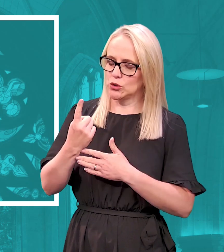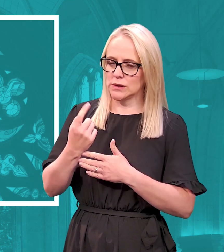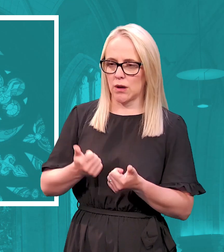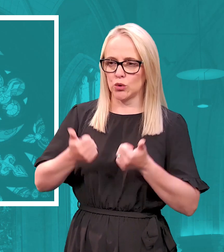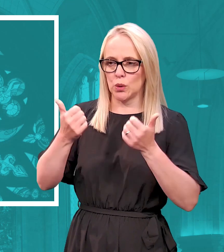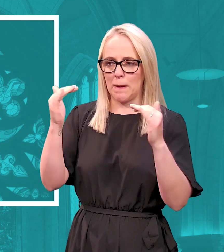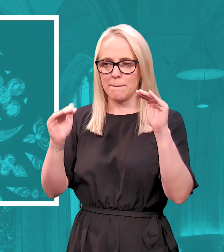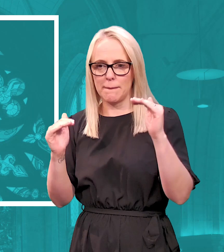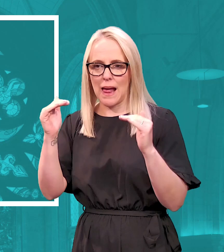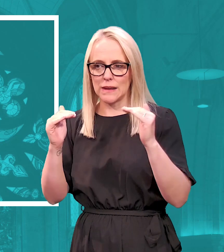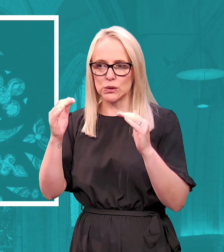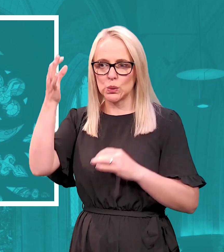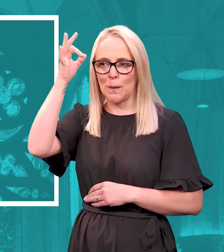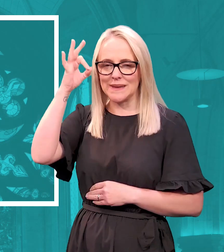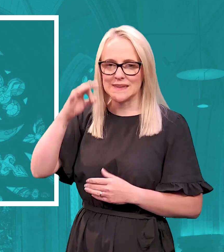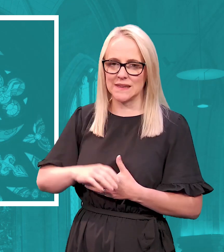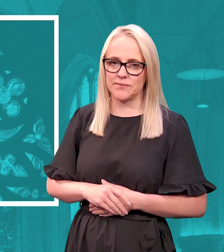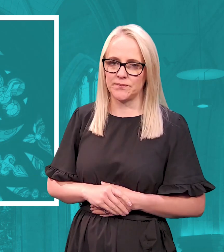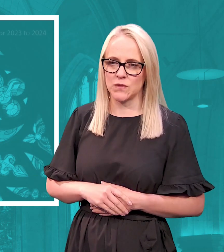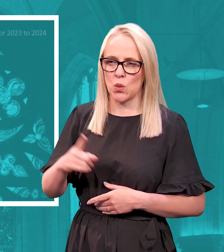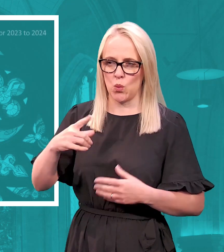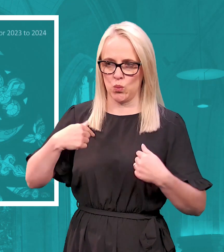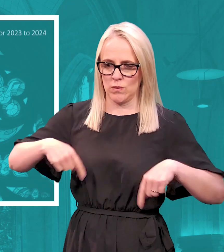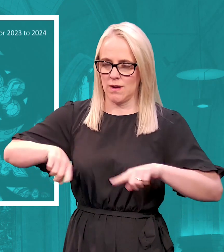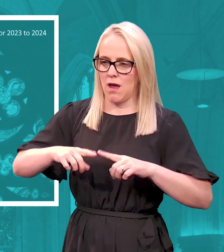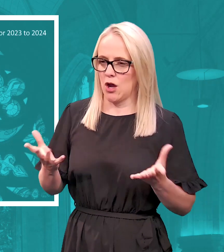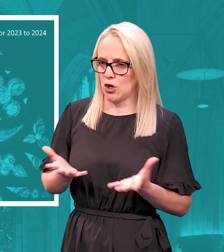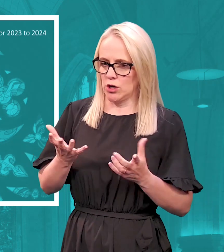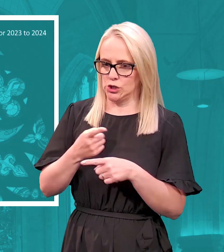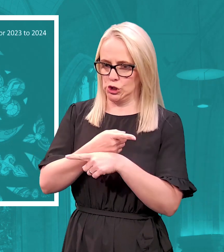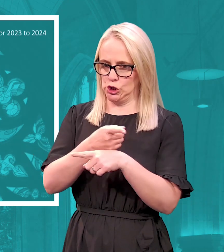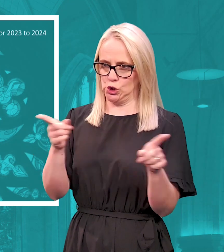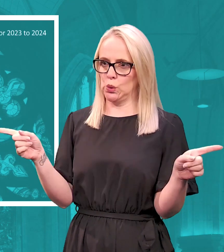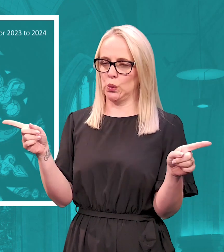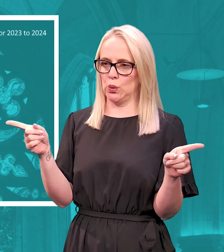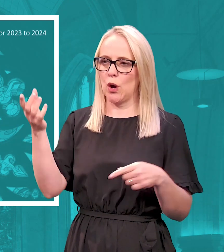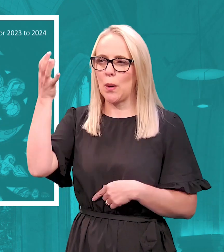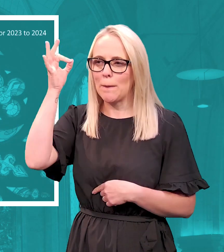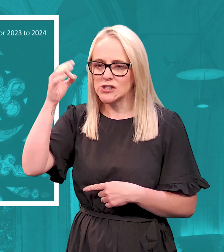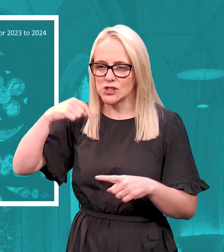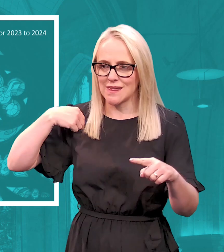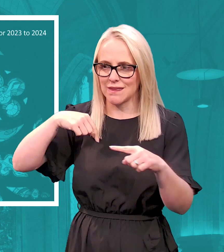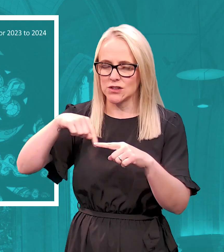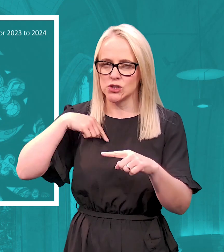We would encourage you all, this year's commissioners, to consider nomination to serve